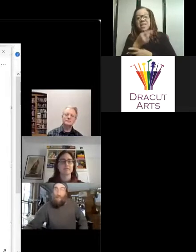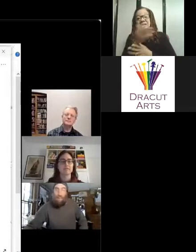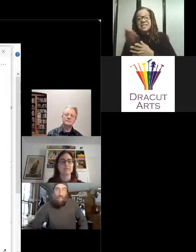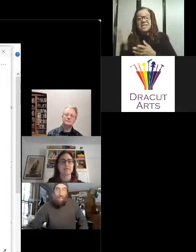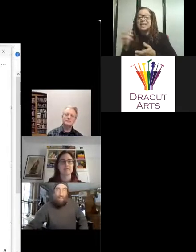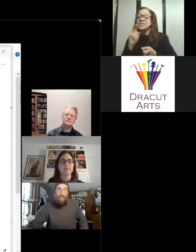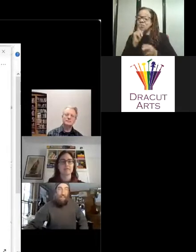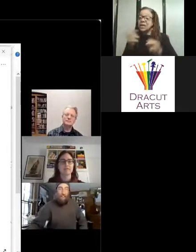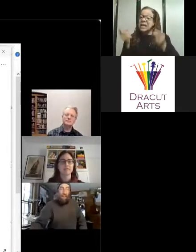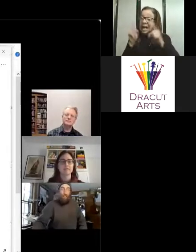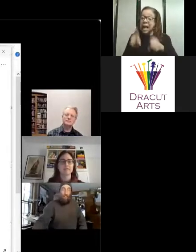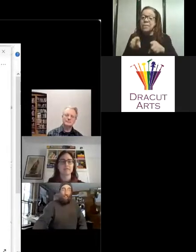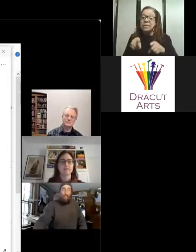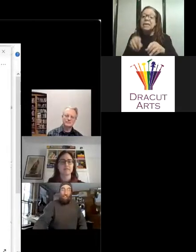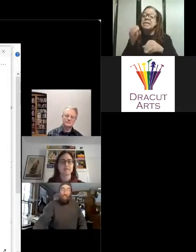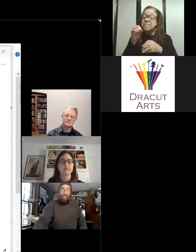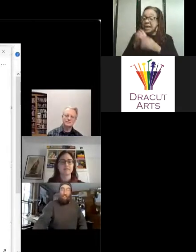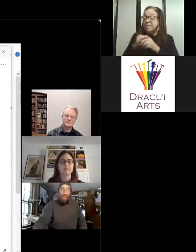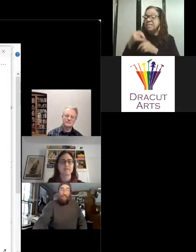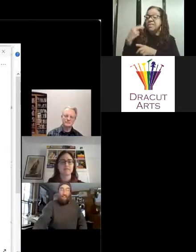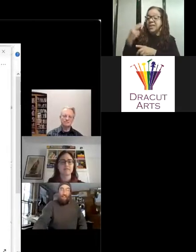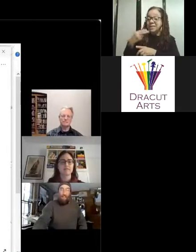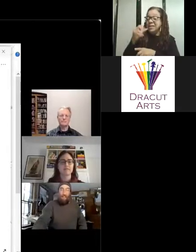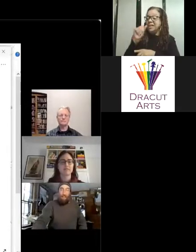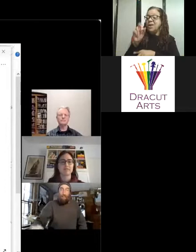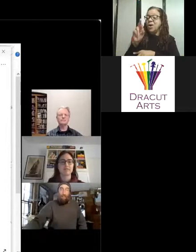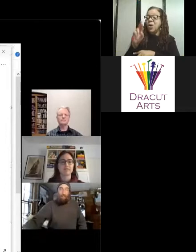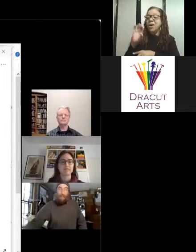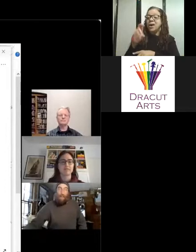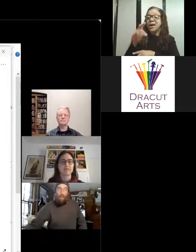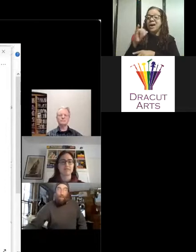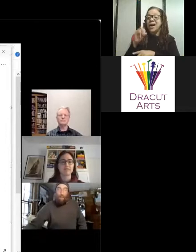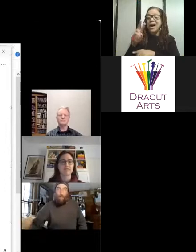they're in the uh, archives they're in the letters, and um, and I really